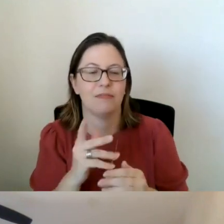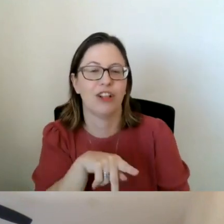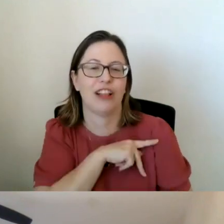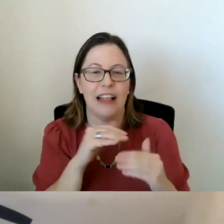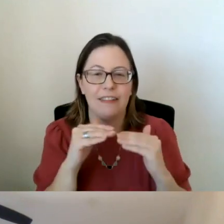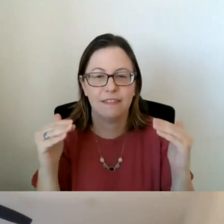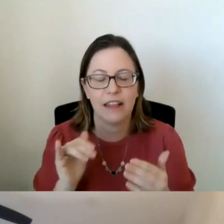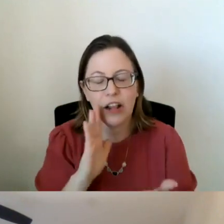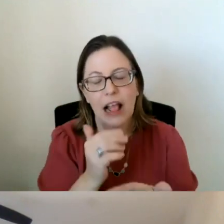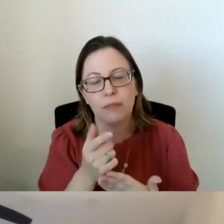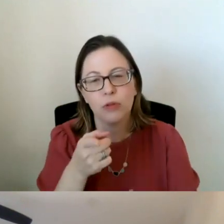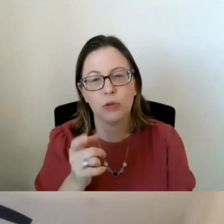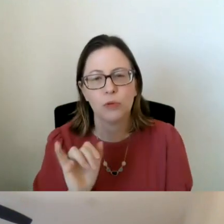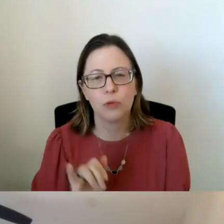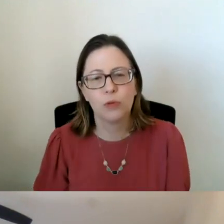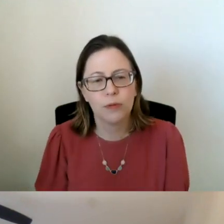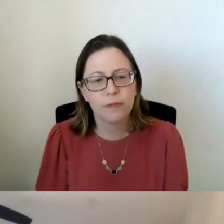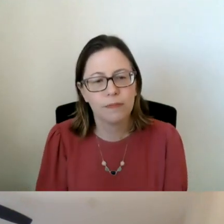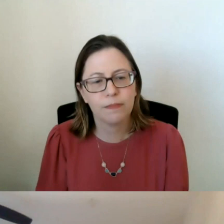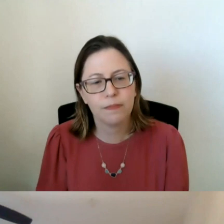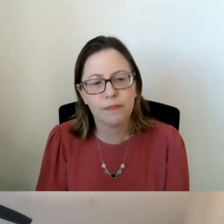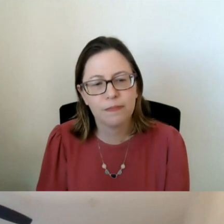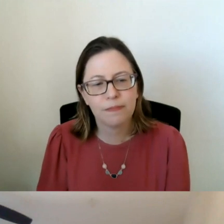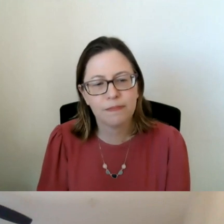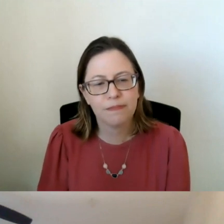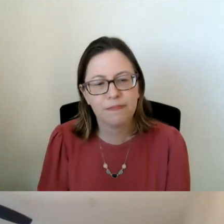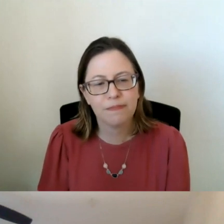you've already had some discussions with these people on a personal level and that will help